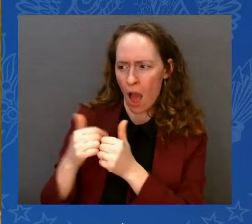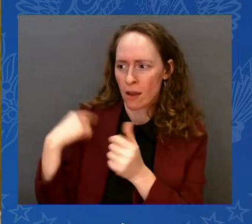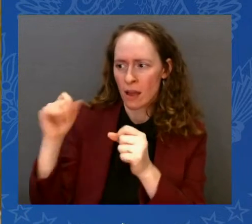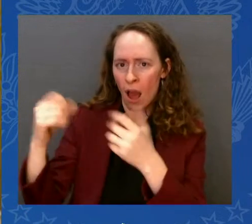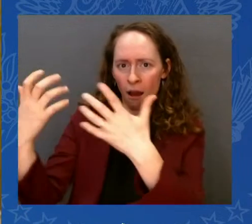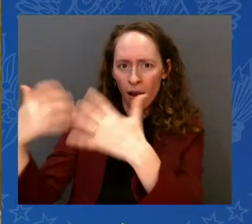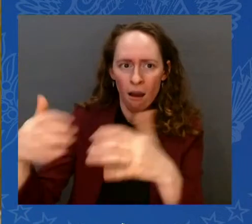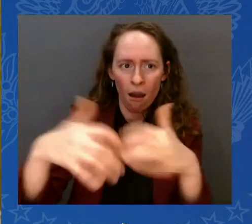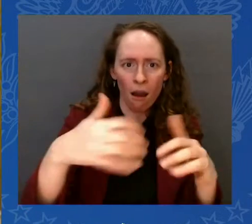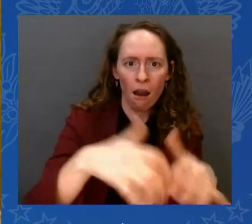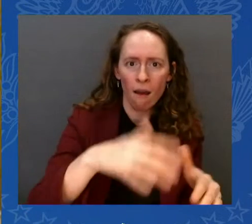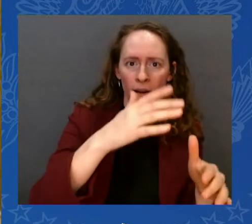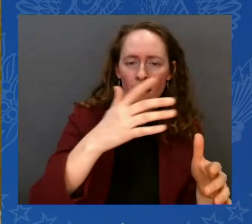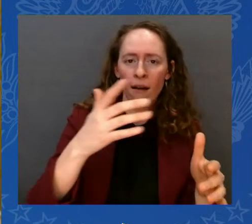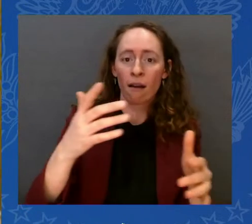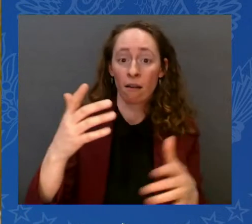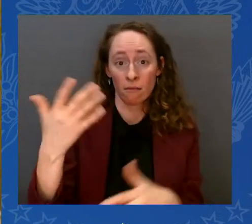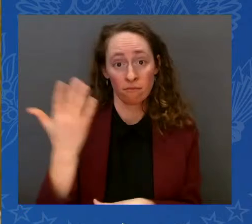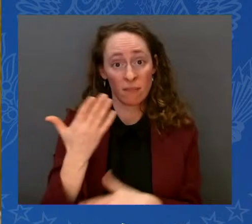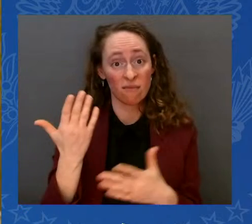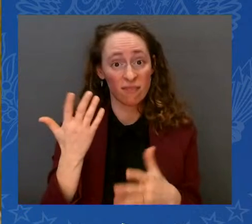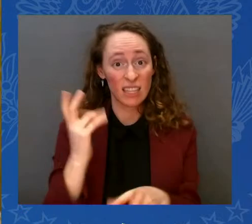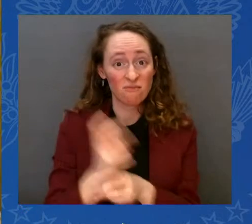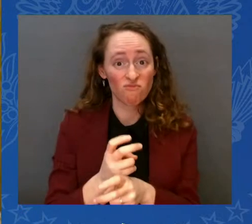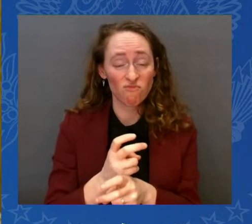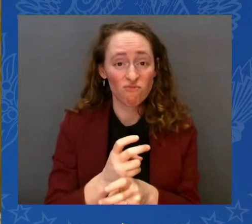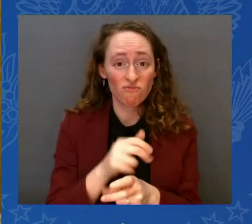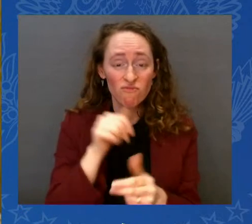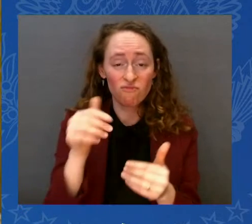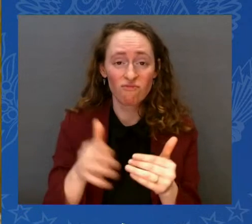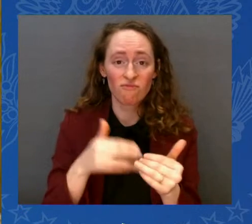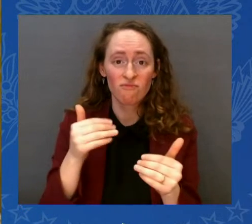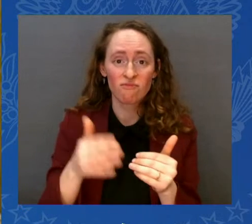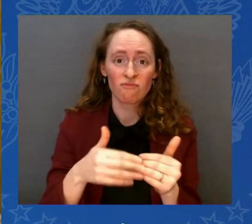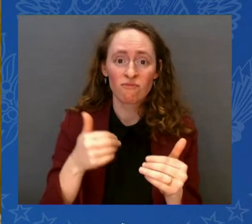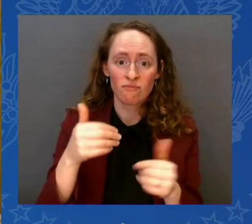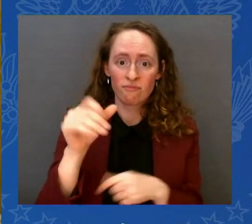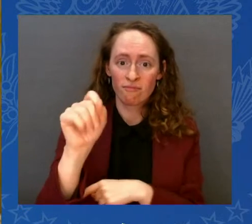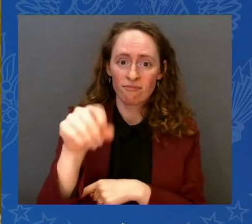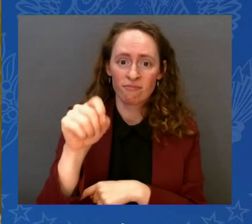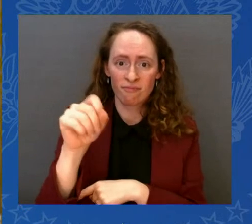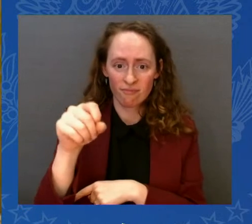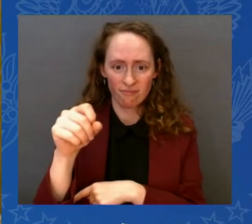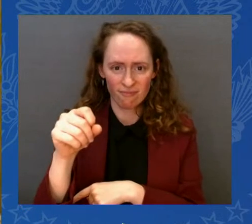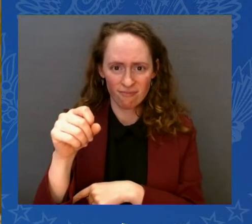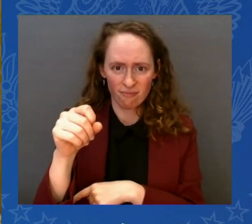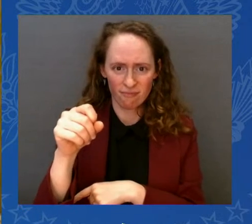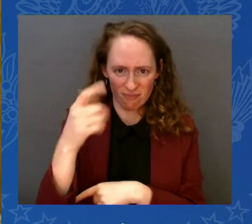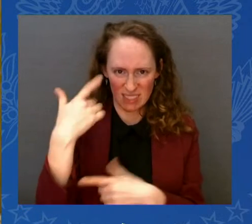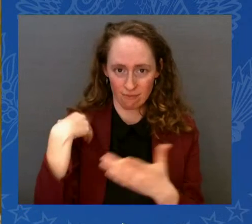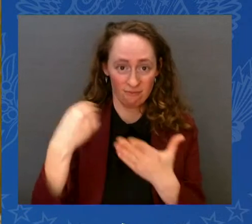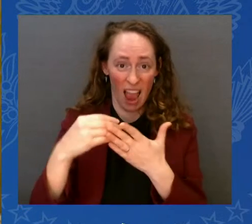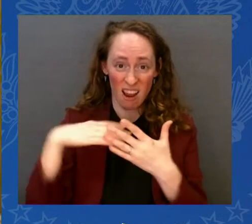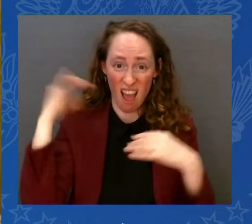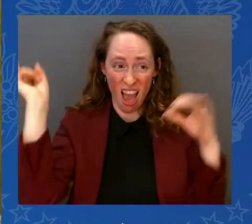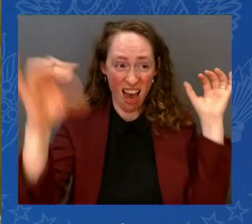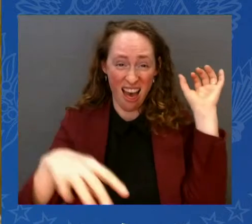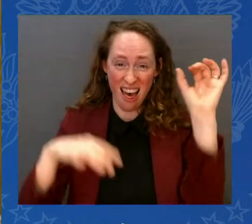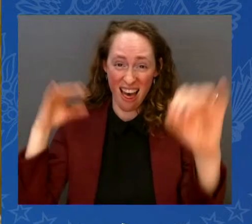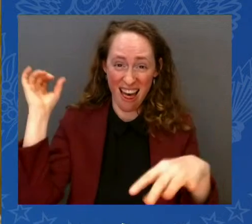I think it is part of our problem. Anyway, but what I'm going to do is -- I'm going to be quiet, right?